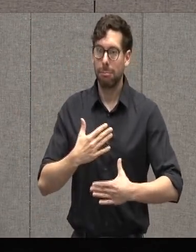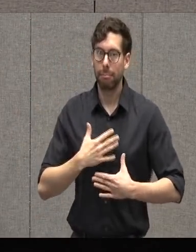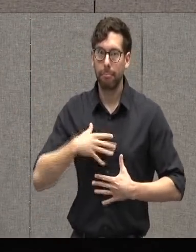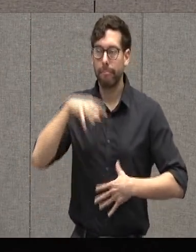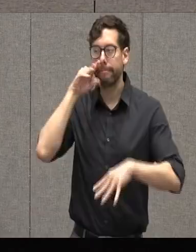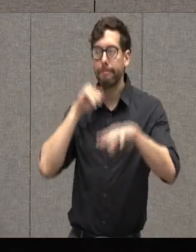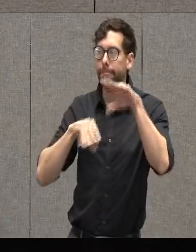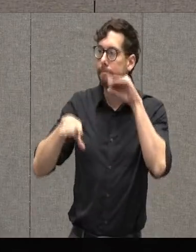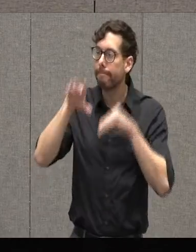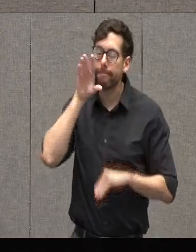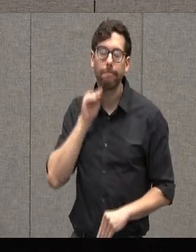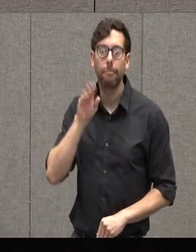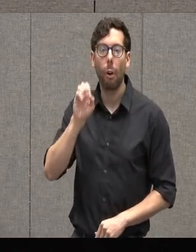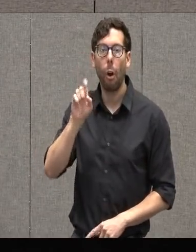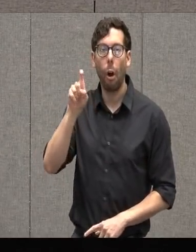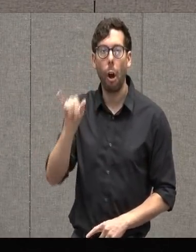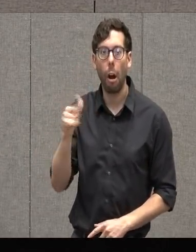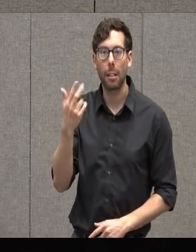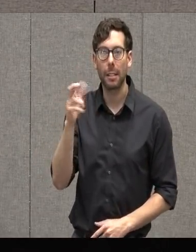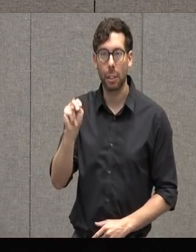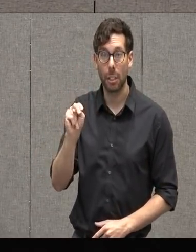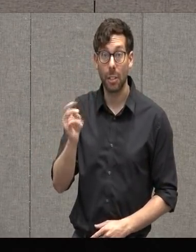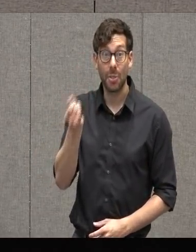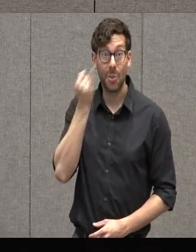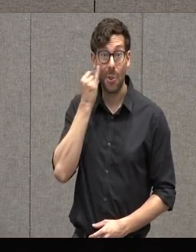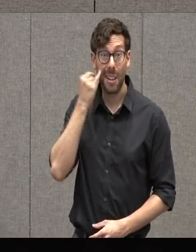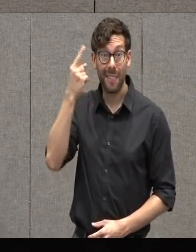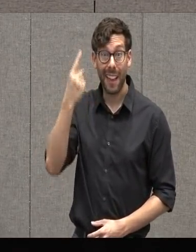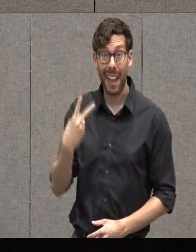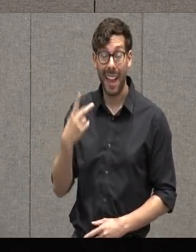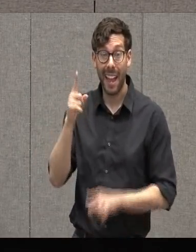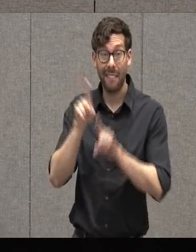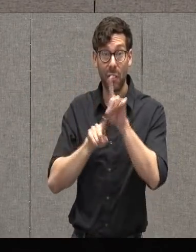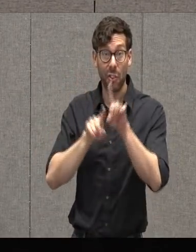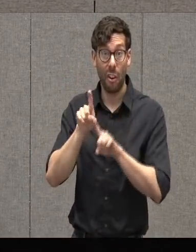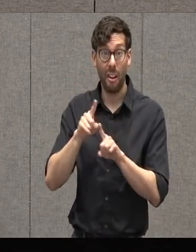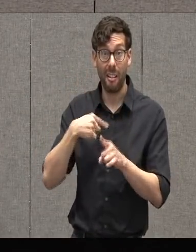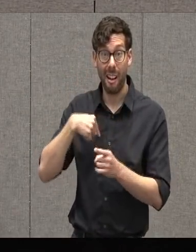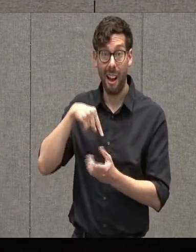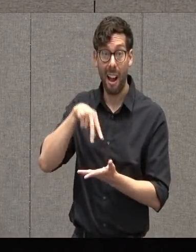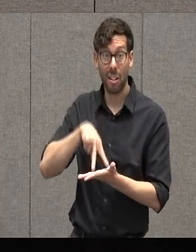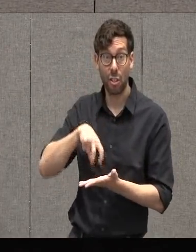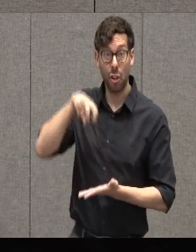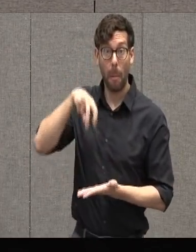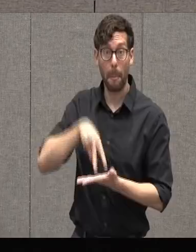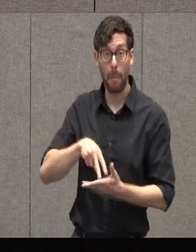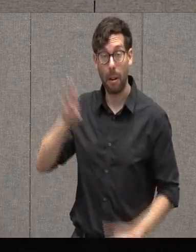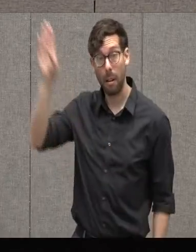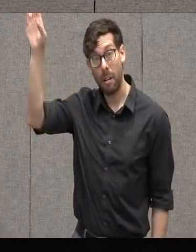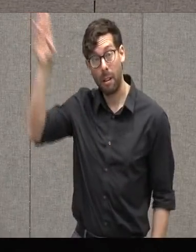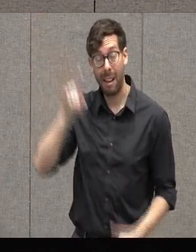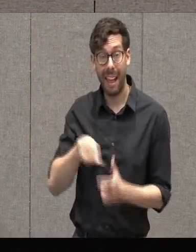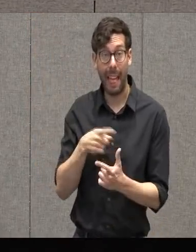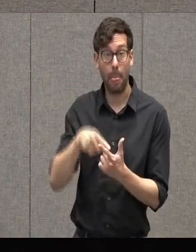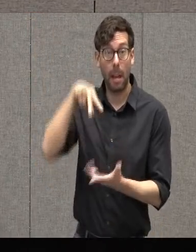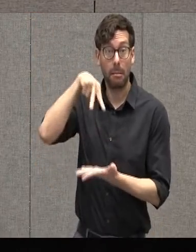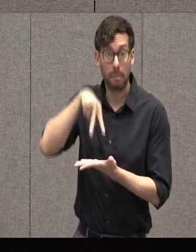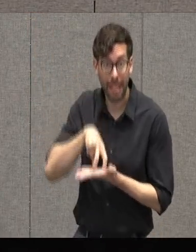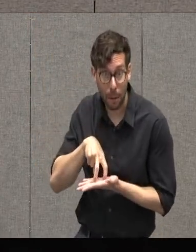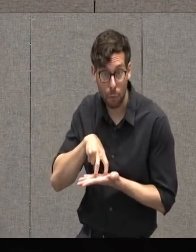So if I'm doing a half star, I jump, half star, and then come down. Yep, or you could do it on the floor too. Okay.